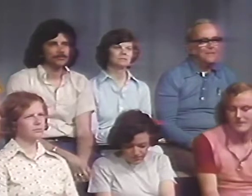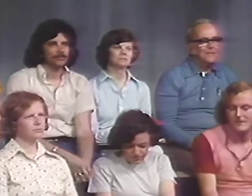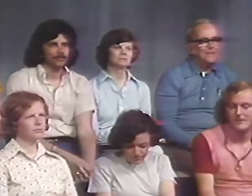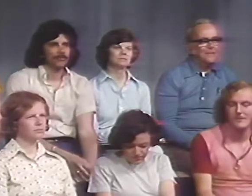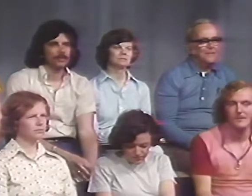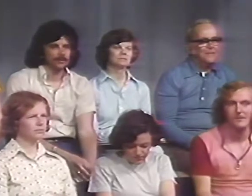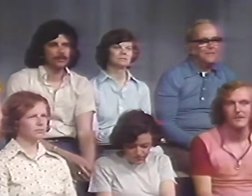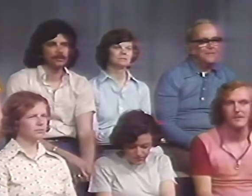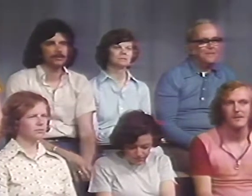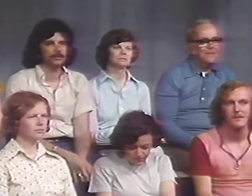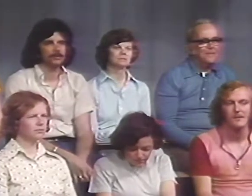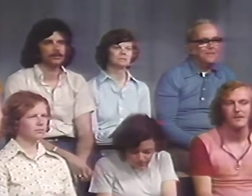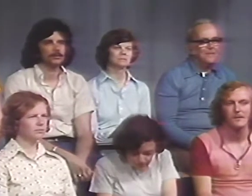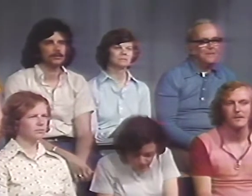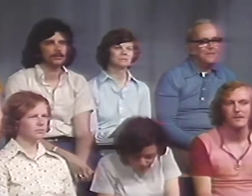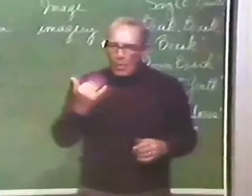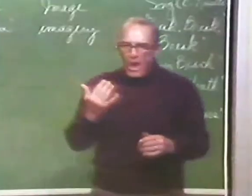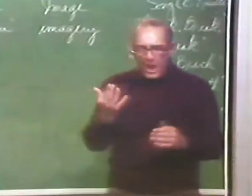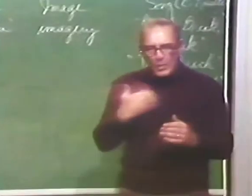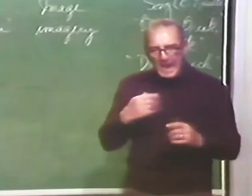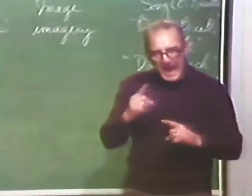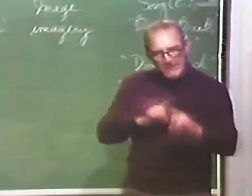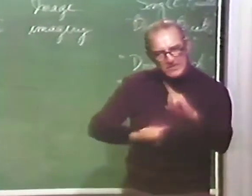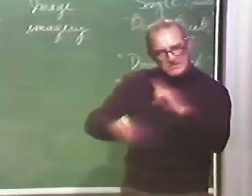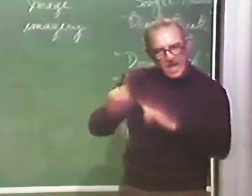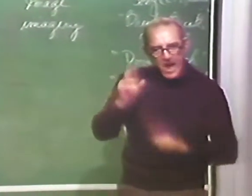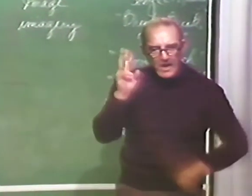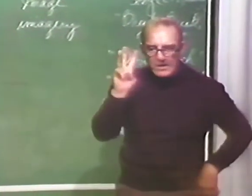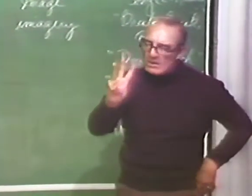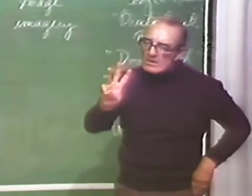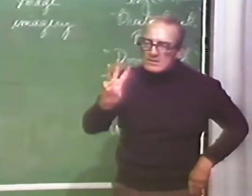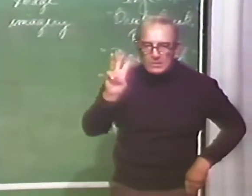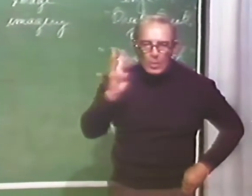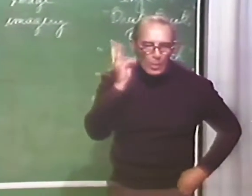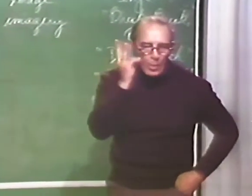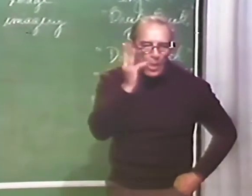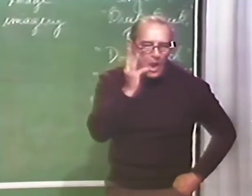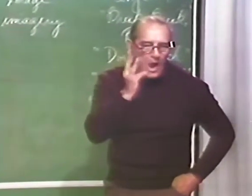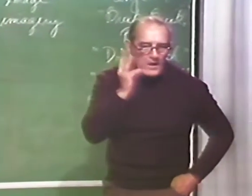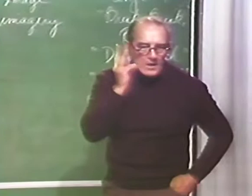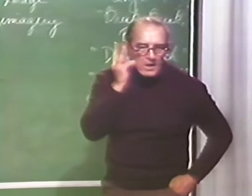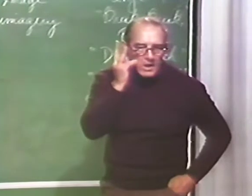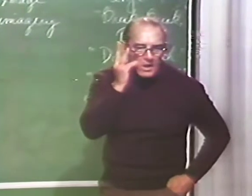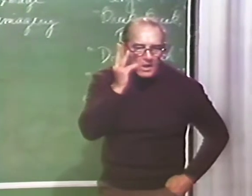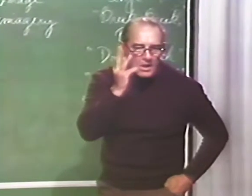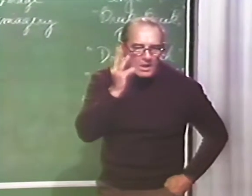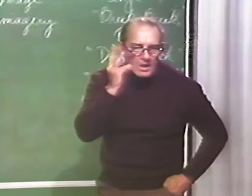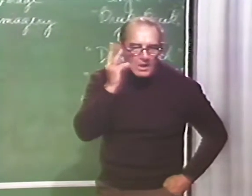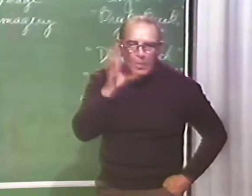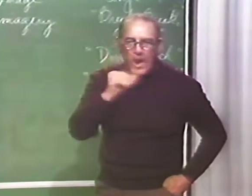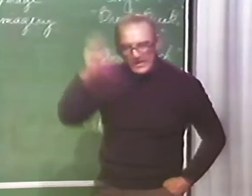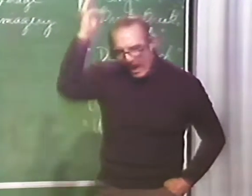LIKE WINE, BUT THERE'S ANOTHER REASON. WHY DO WE HAVE THE SIGN "WINE"?